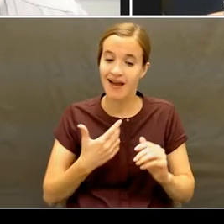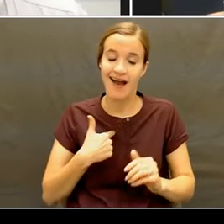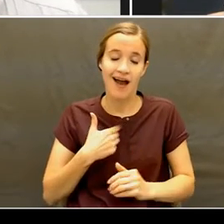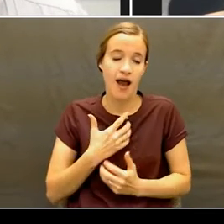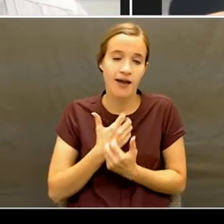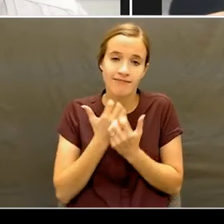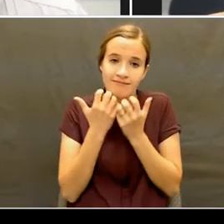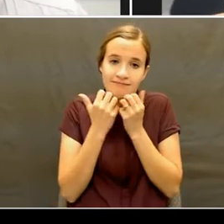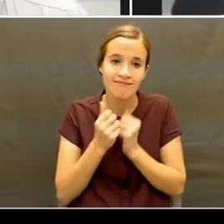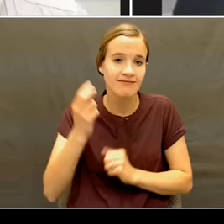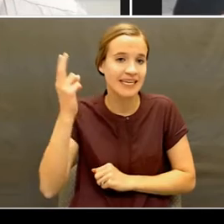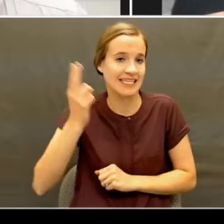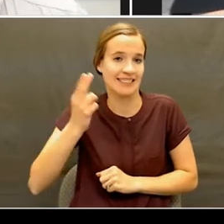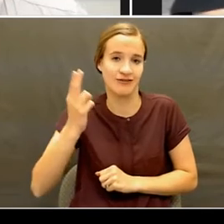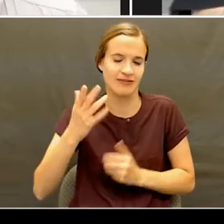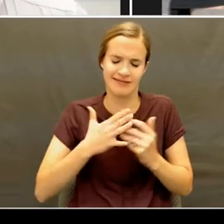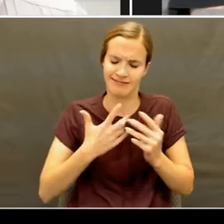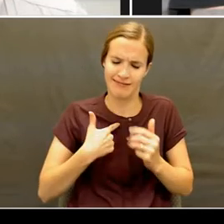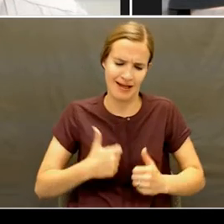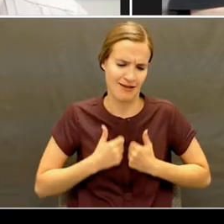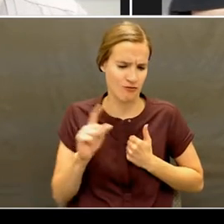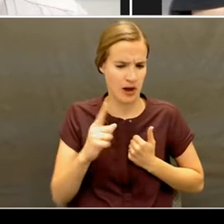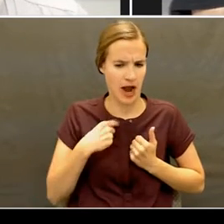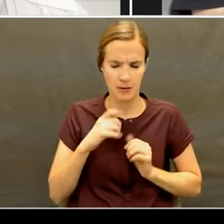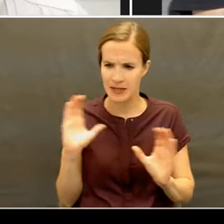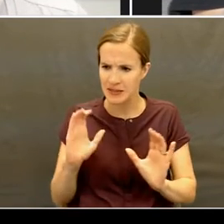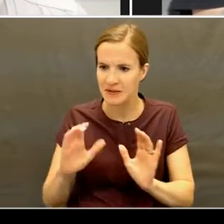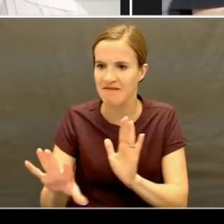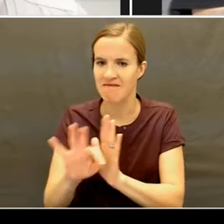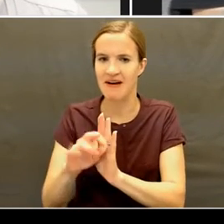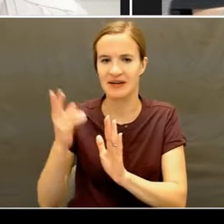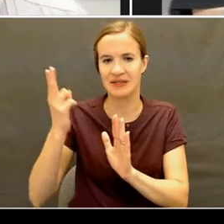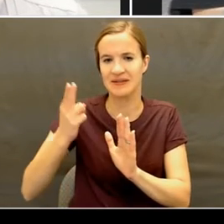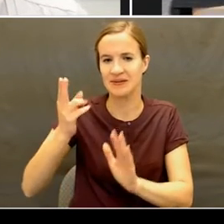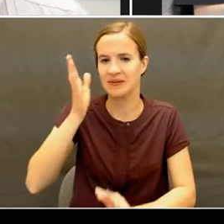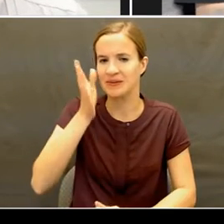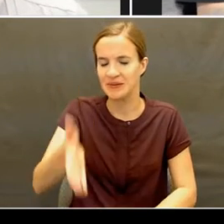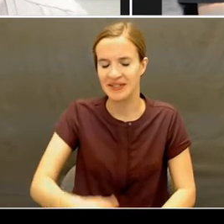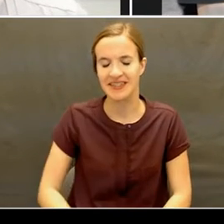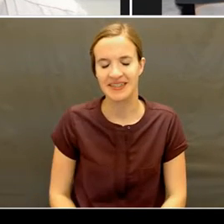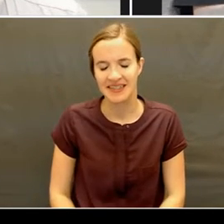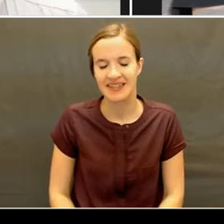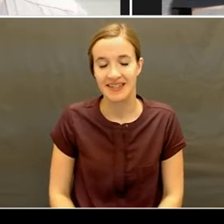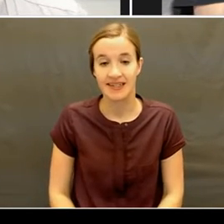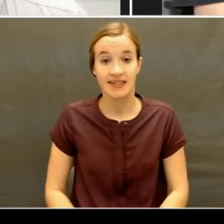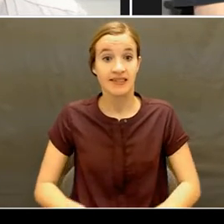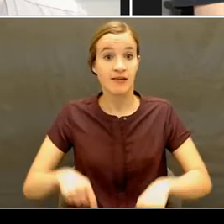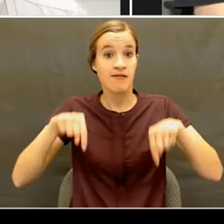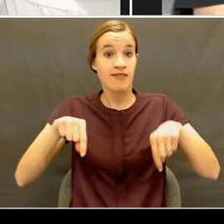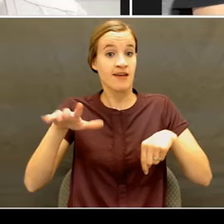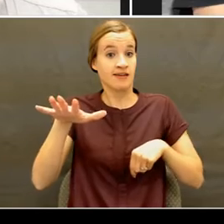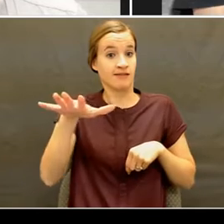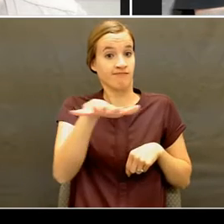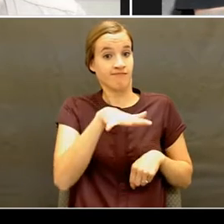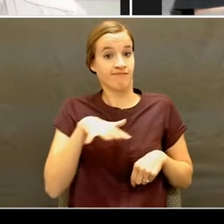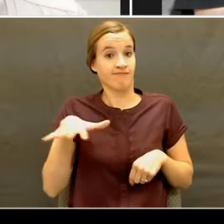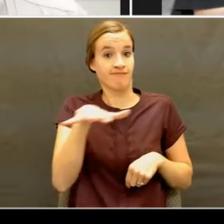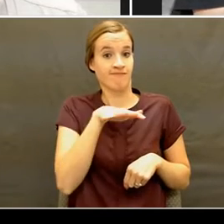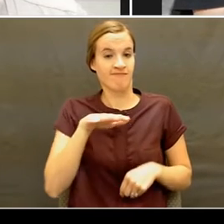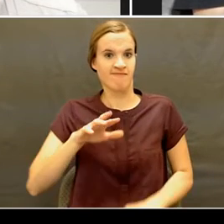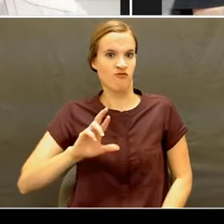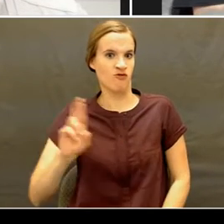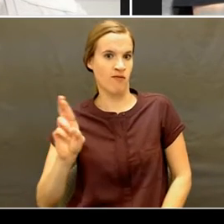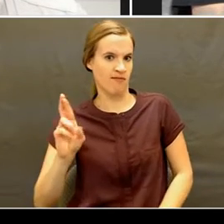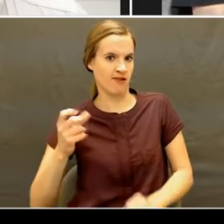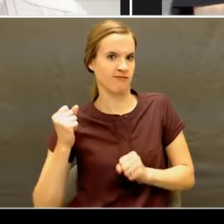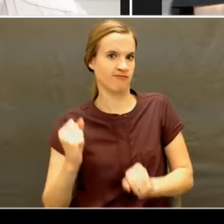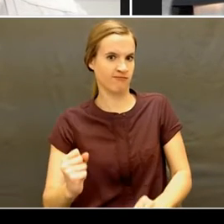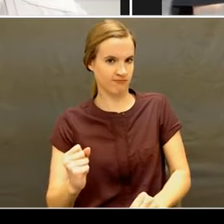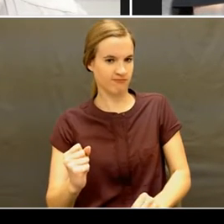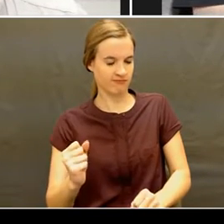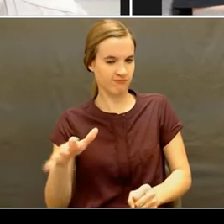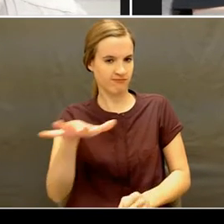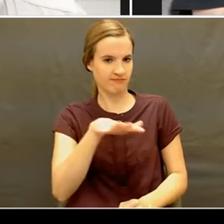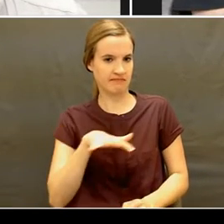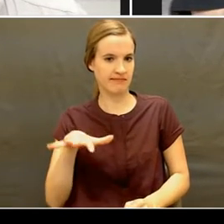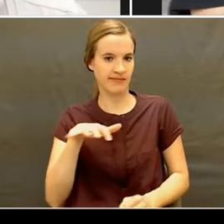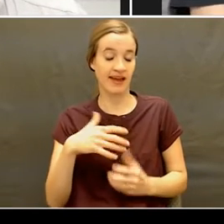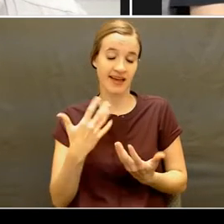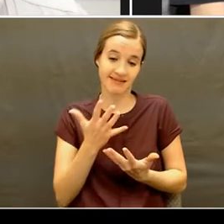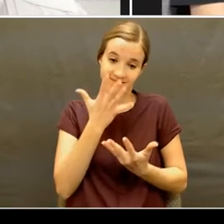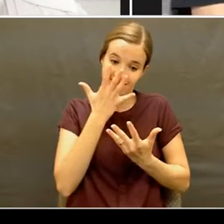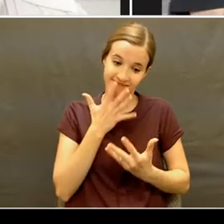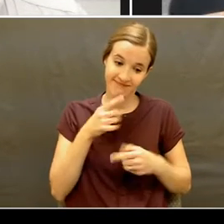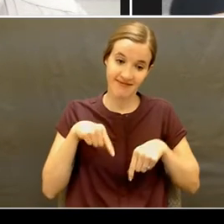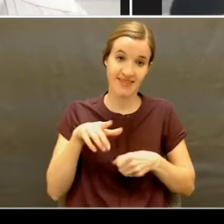loved history wherever I go. So I'm in a very Red country, and a very right now unfortunately with